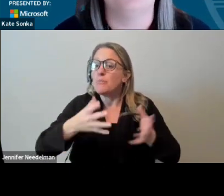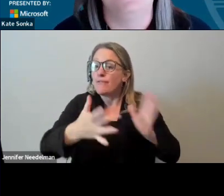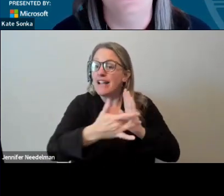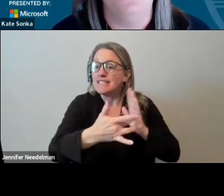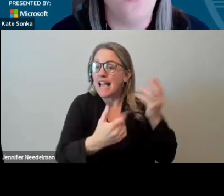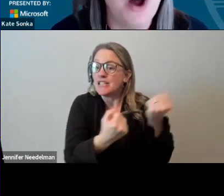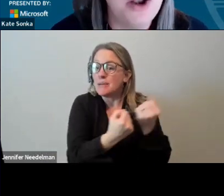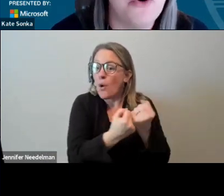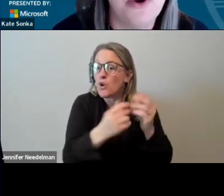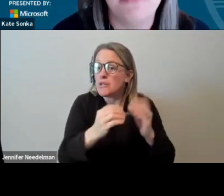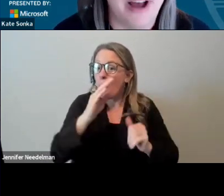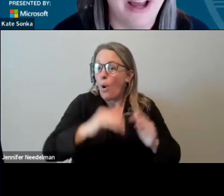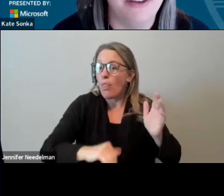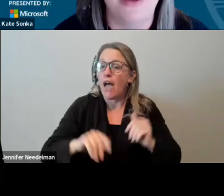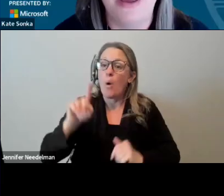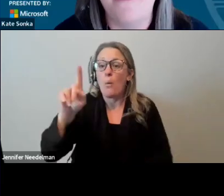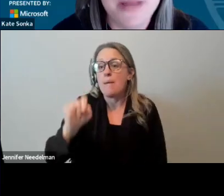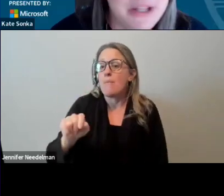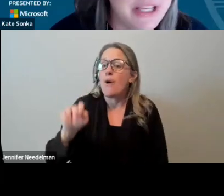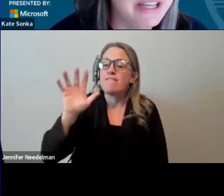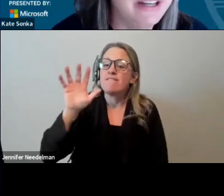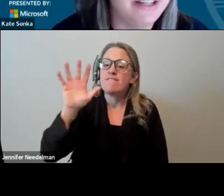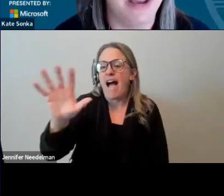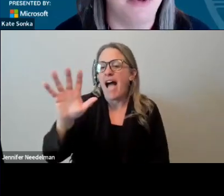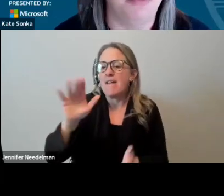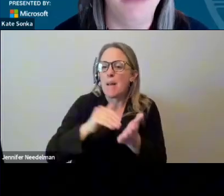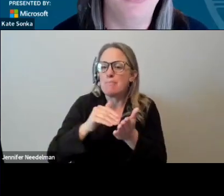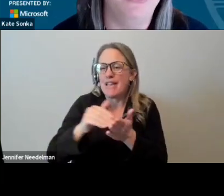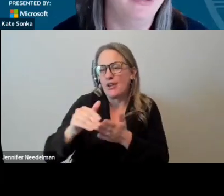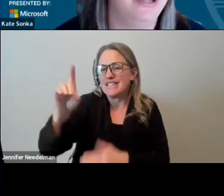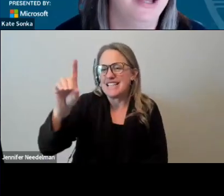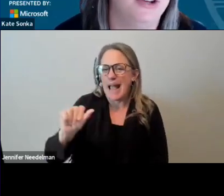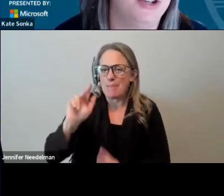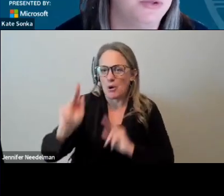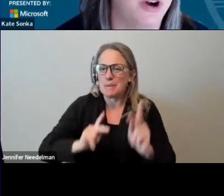to more than 1.5 million disabled people.